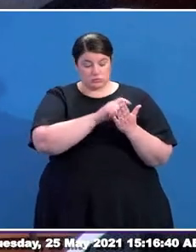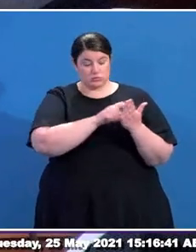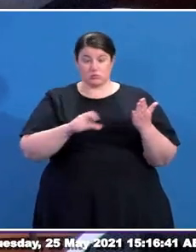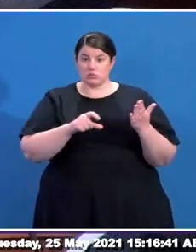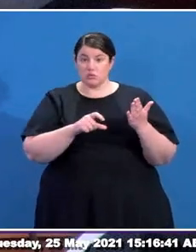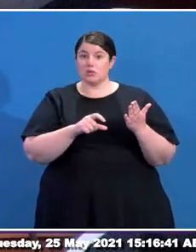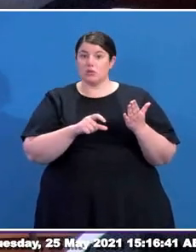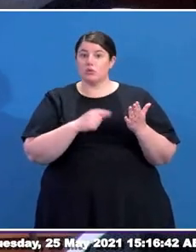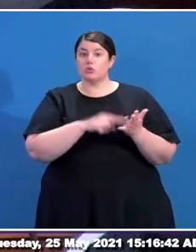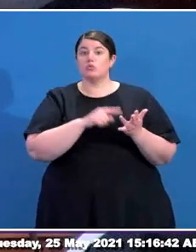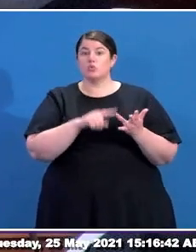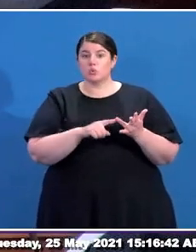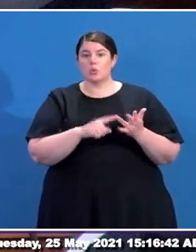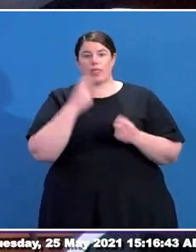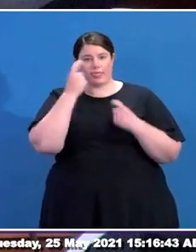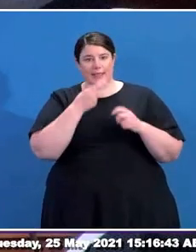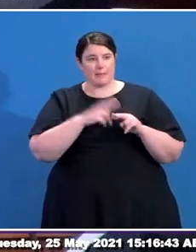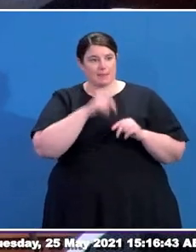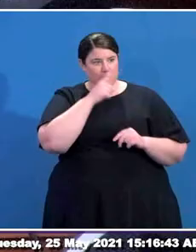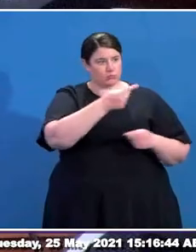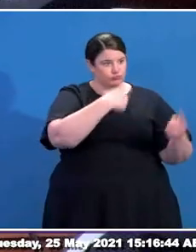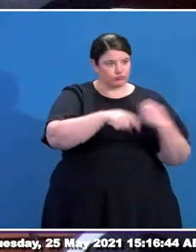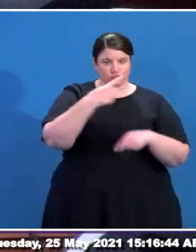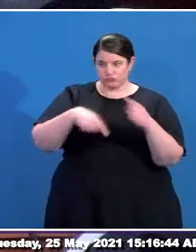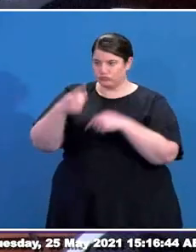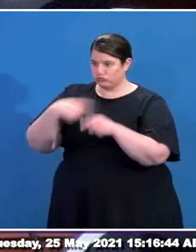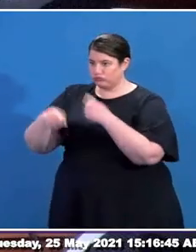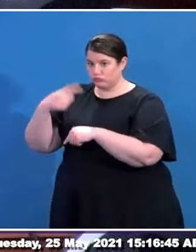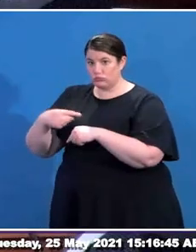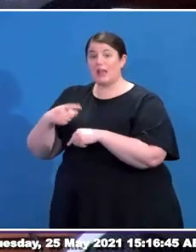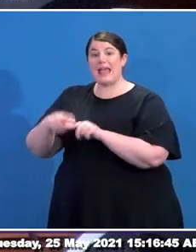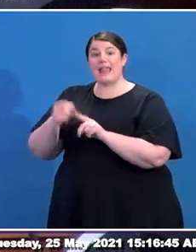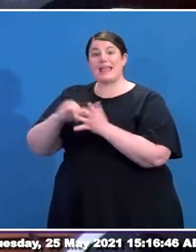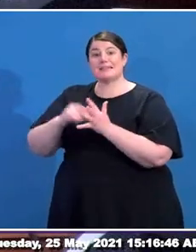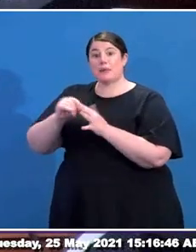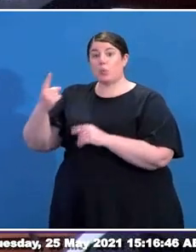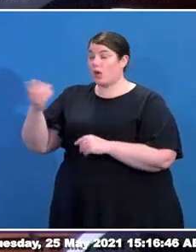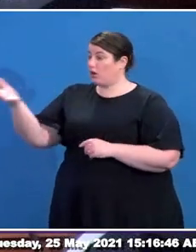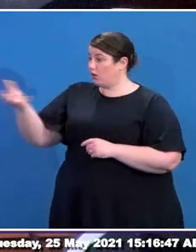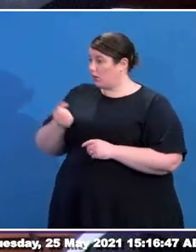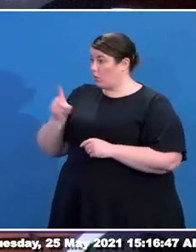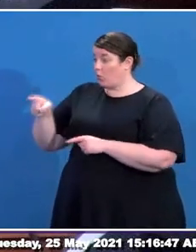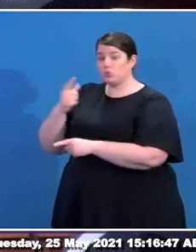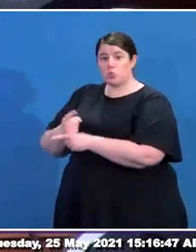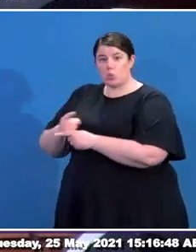responses to the allegations provided by SP1 during both the interview on 4 October